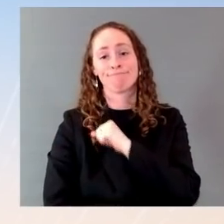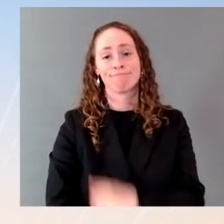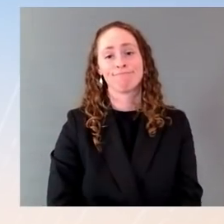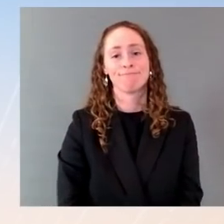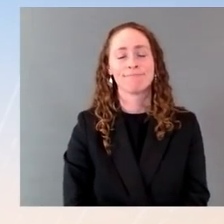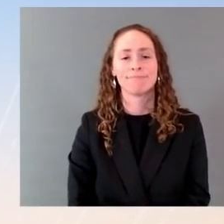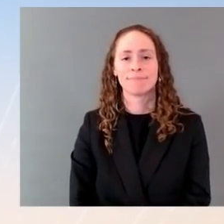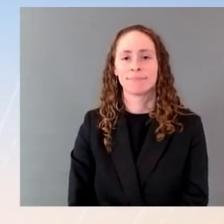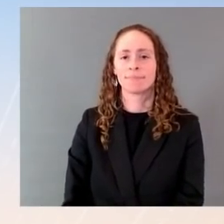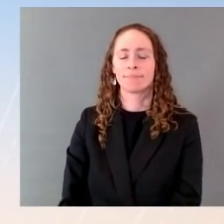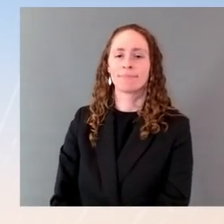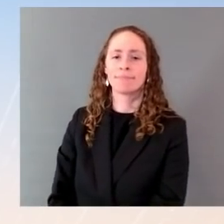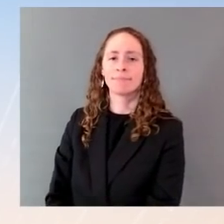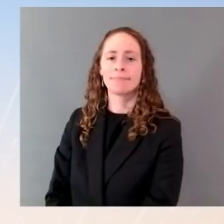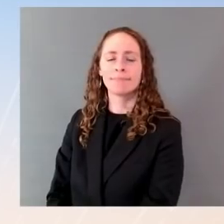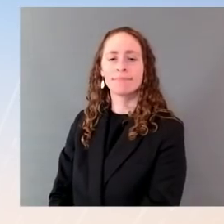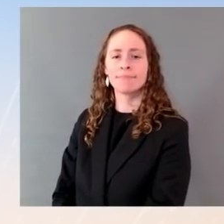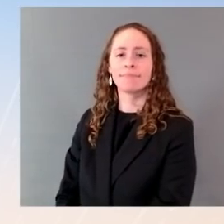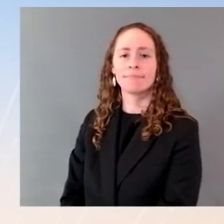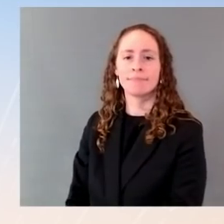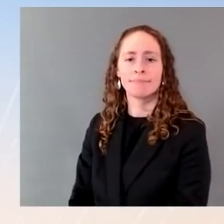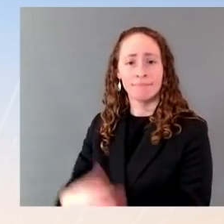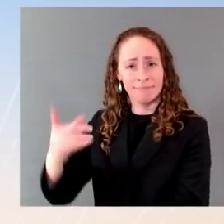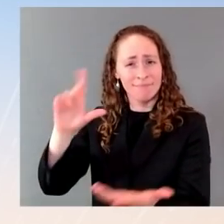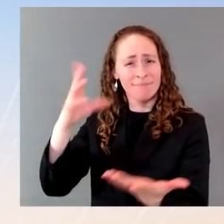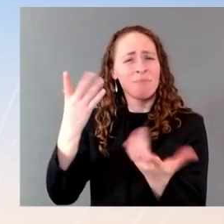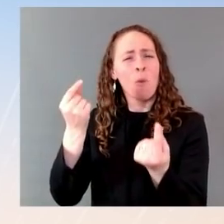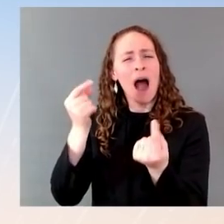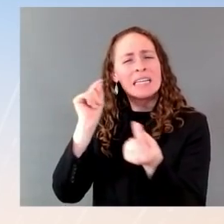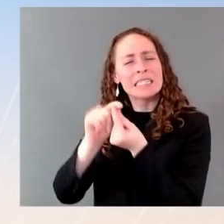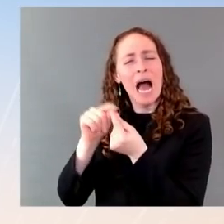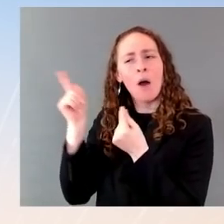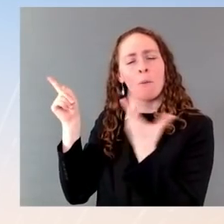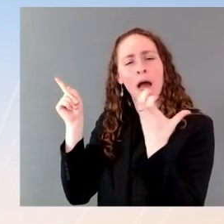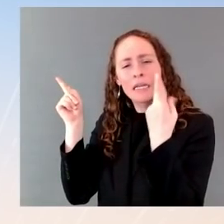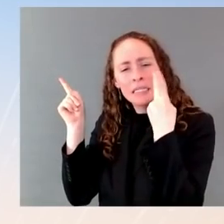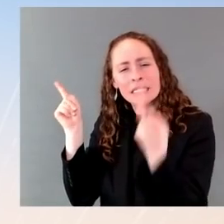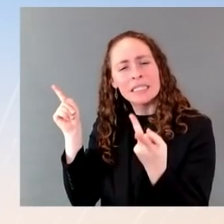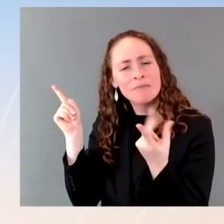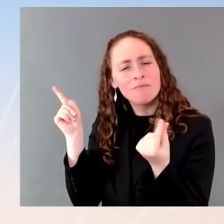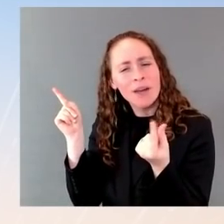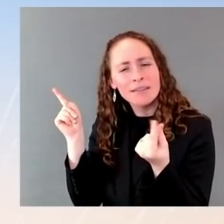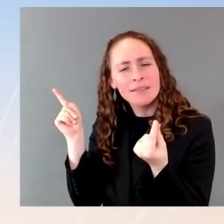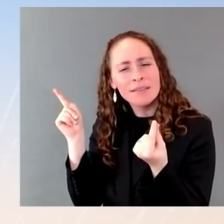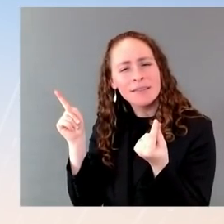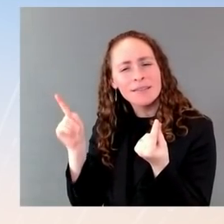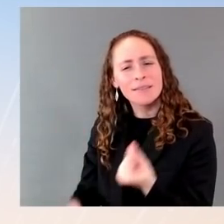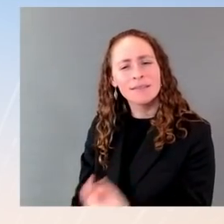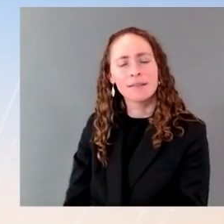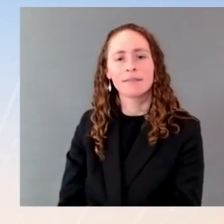Ms. Psaki: Again, I'm not going to assess that or provide an assessment of that from here. We will know if Russia and President Putin